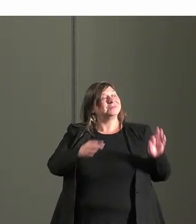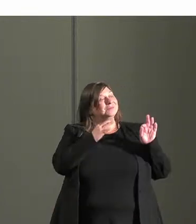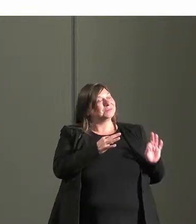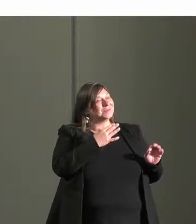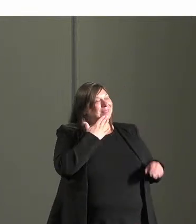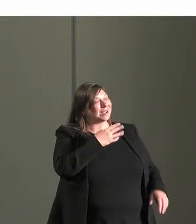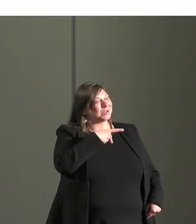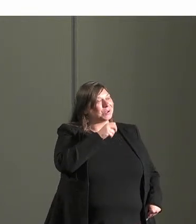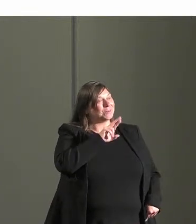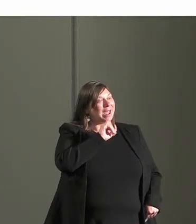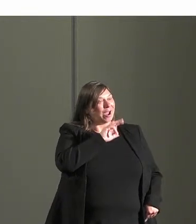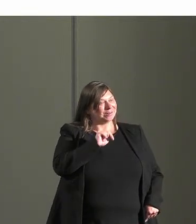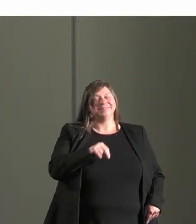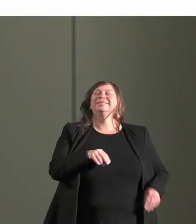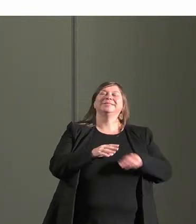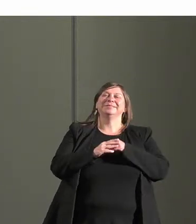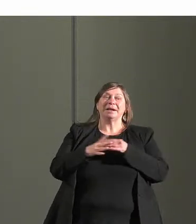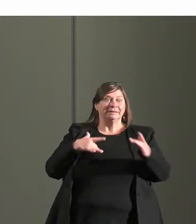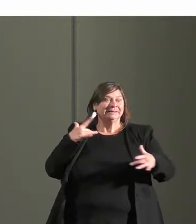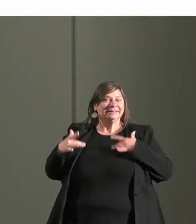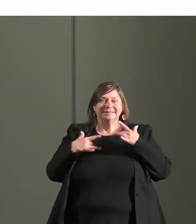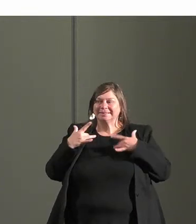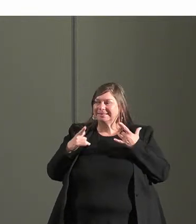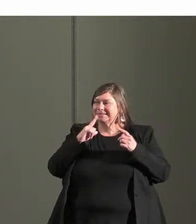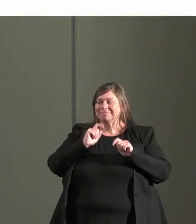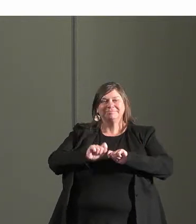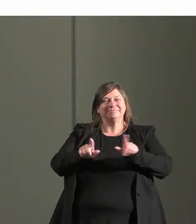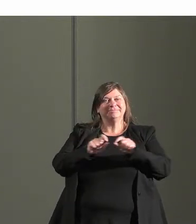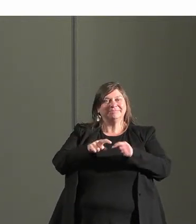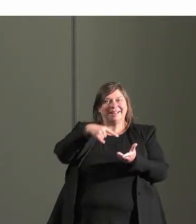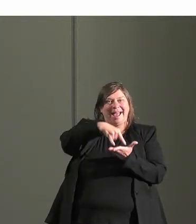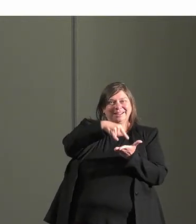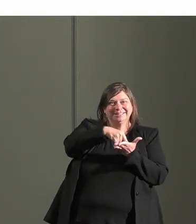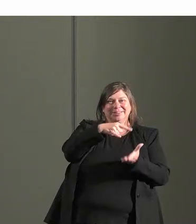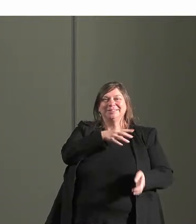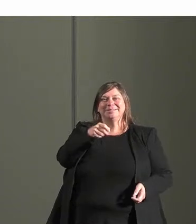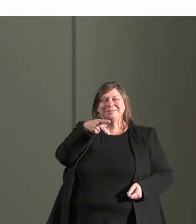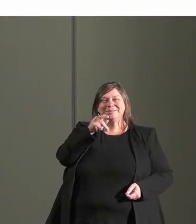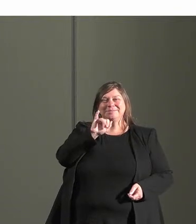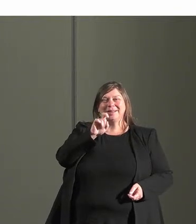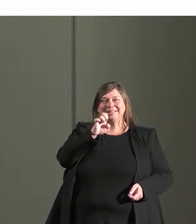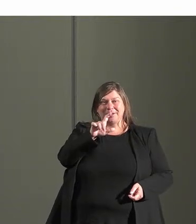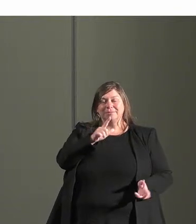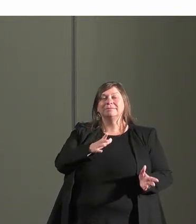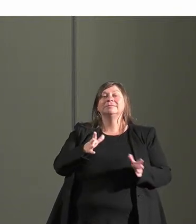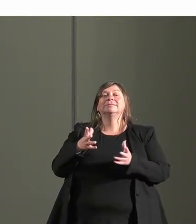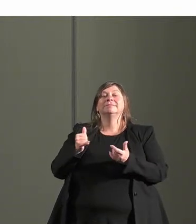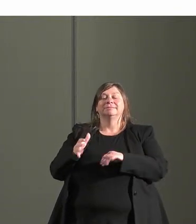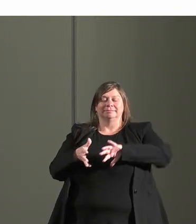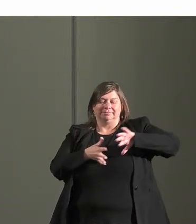Chrome Book ≫ JONATHAN: Great. Thank you Perrin. Very exciting to see the launches on Android and